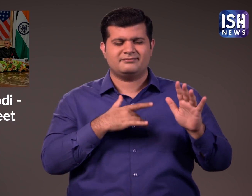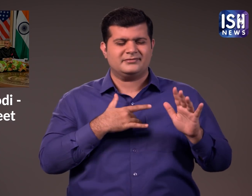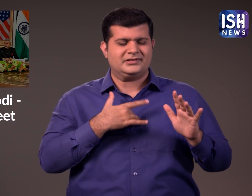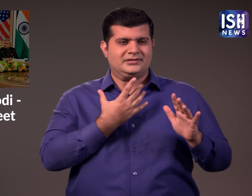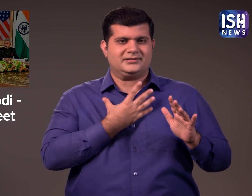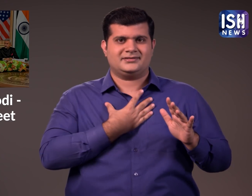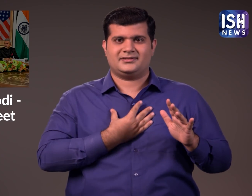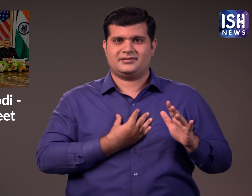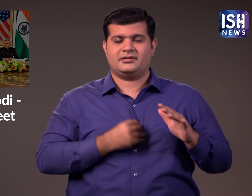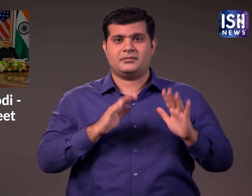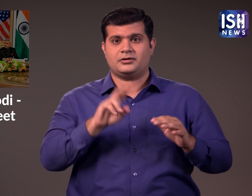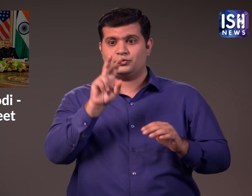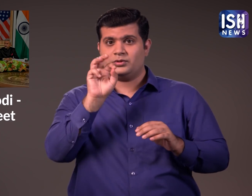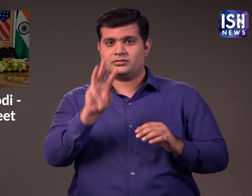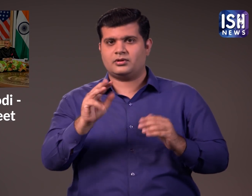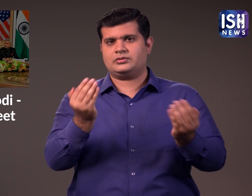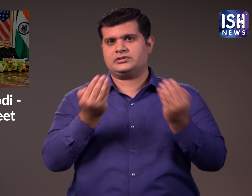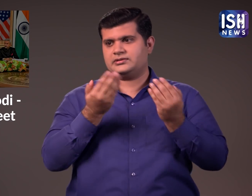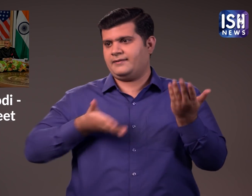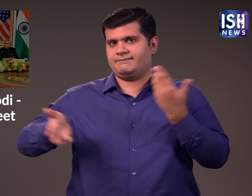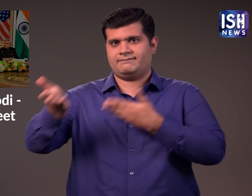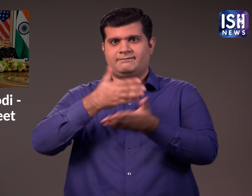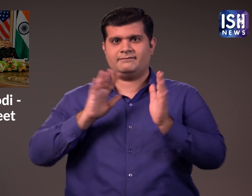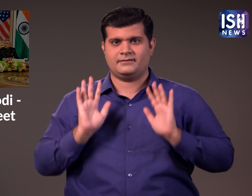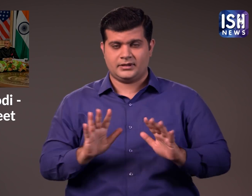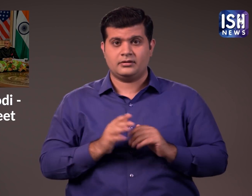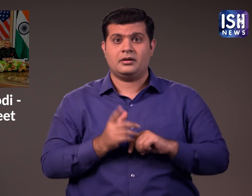It was sad, but we were able to save 20,000 of them.